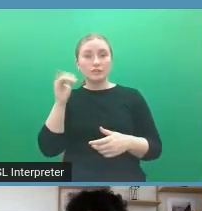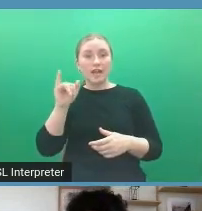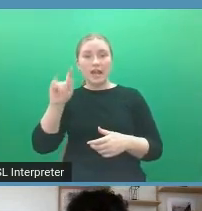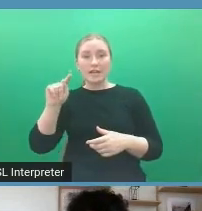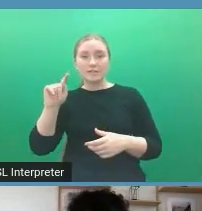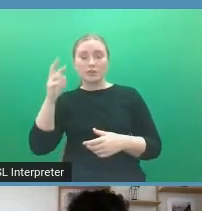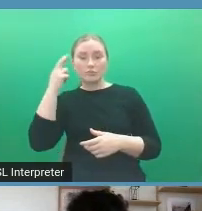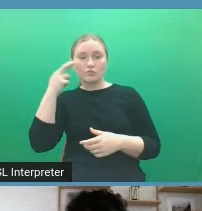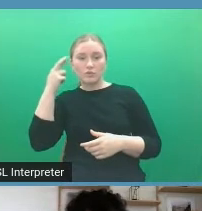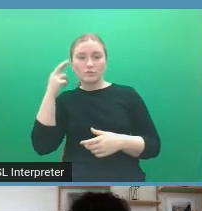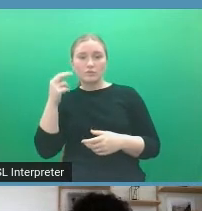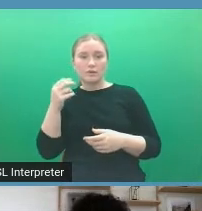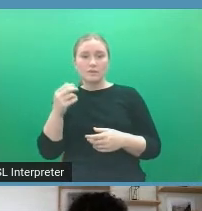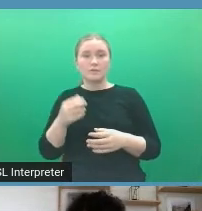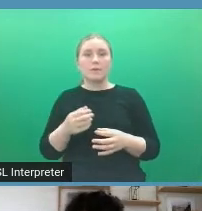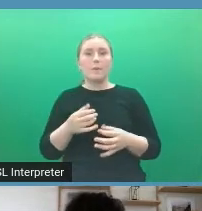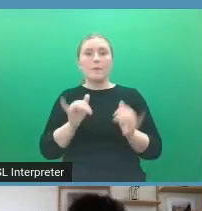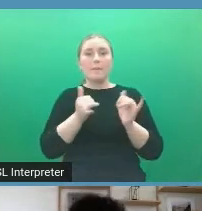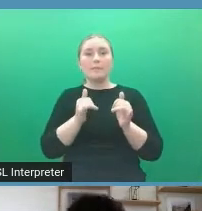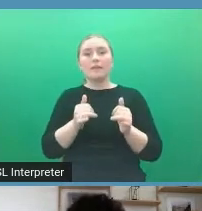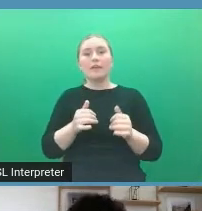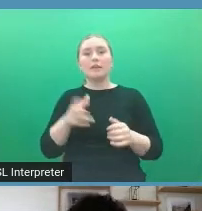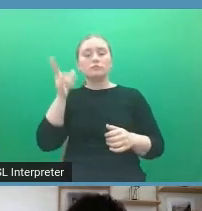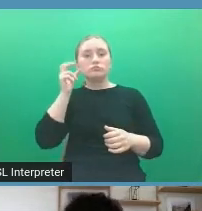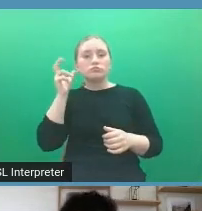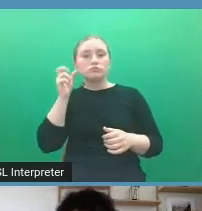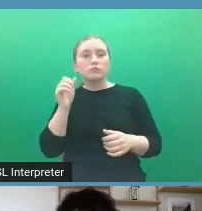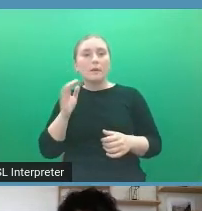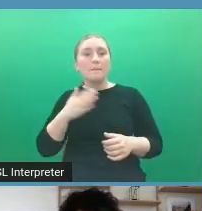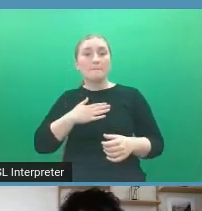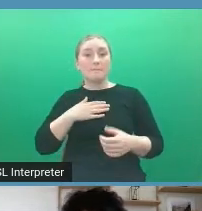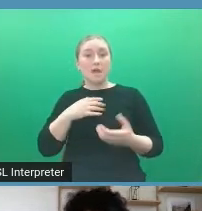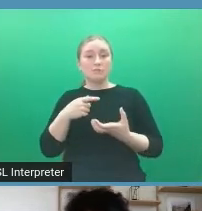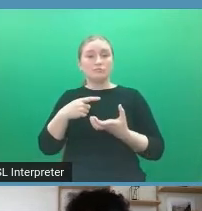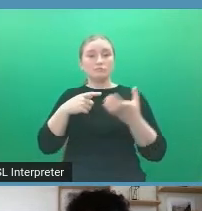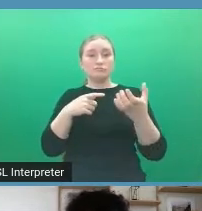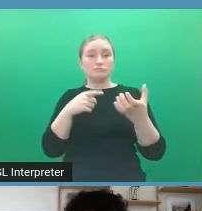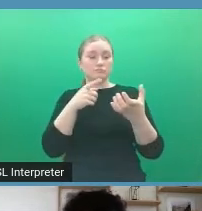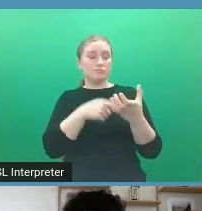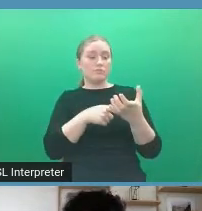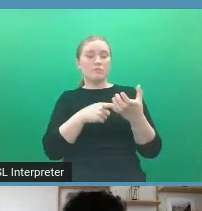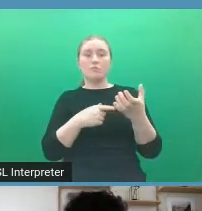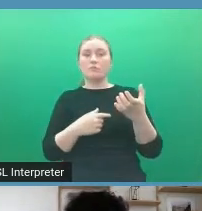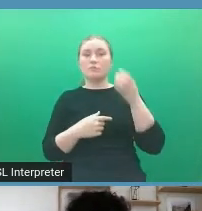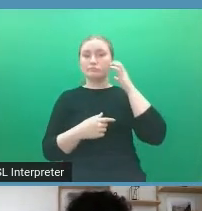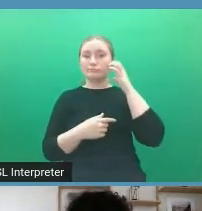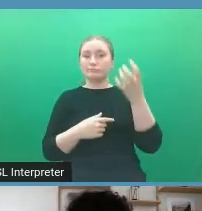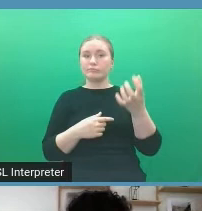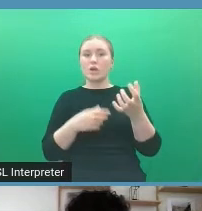gonna play the audio from my phone so i will hold this close to the camera in order to make